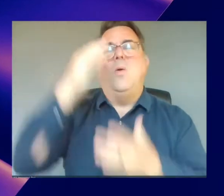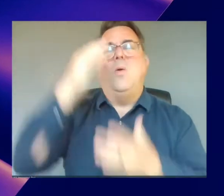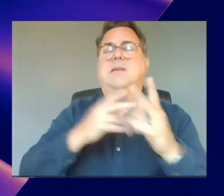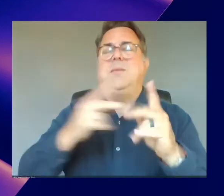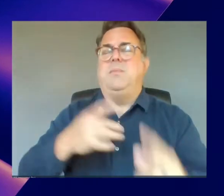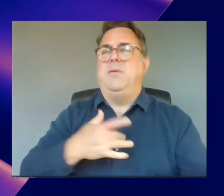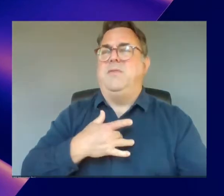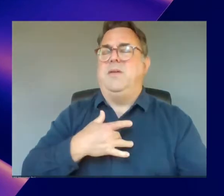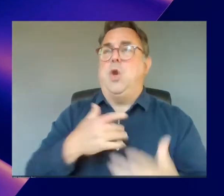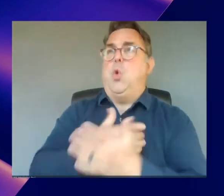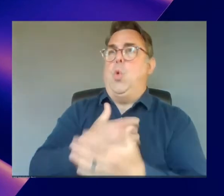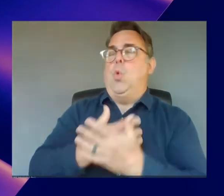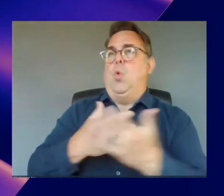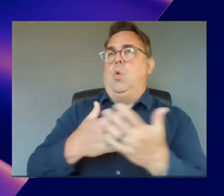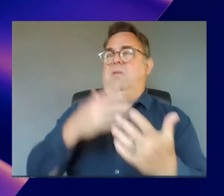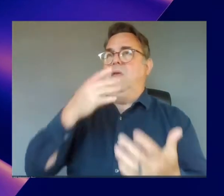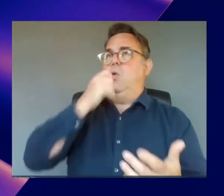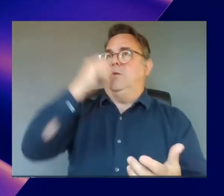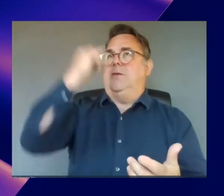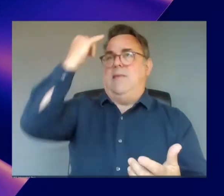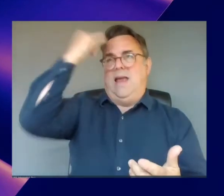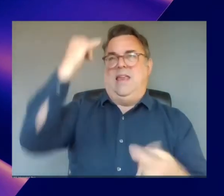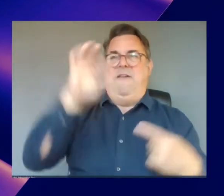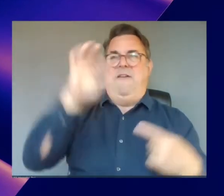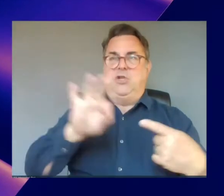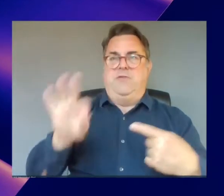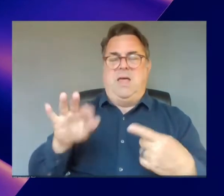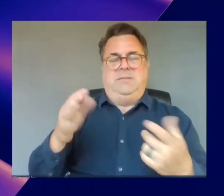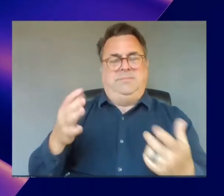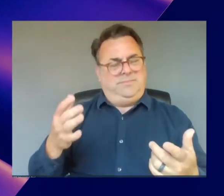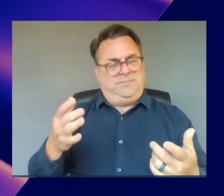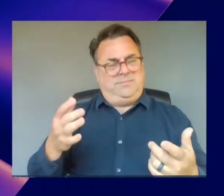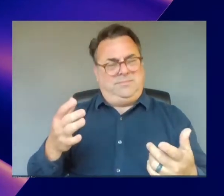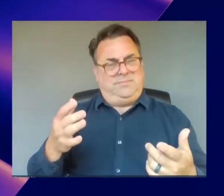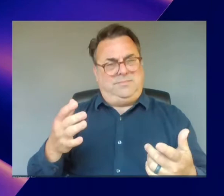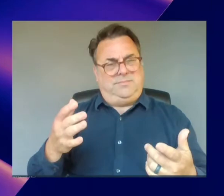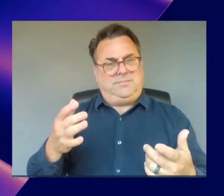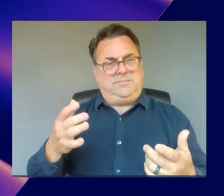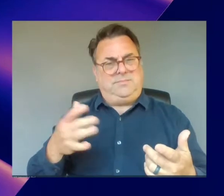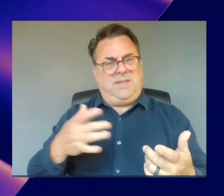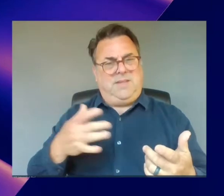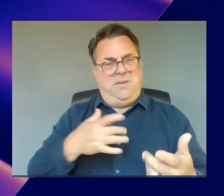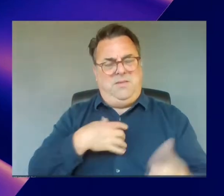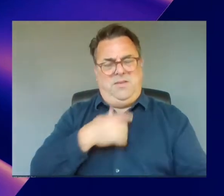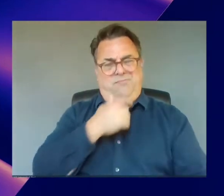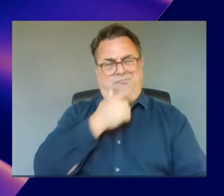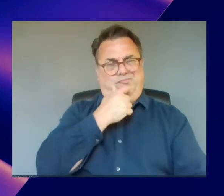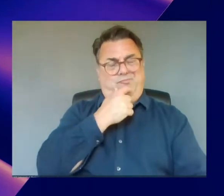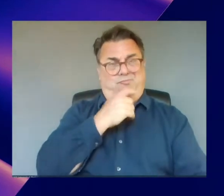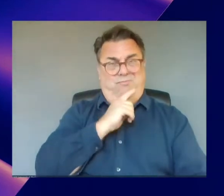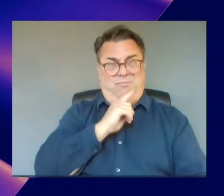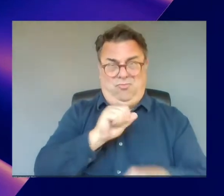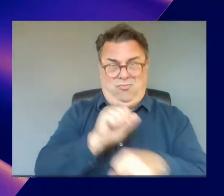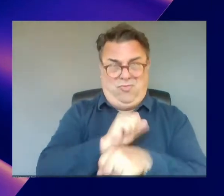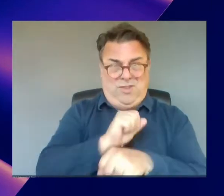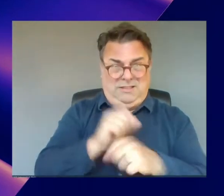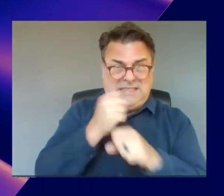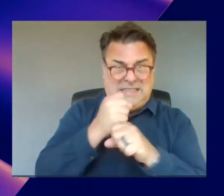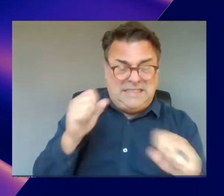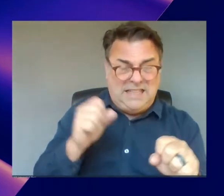new to this concept of using feature flags and they might be maybe a little skeptical. They're not sure, is it really safe to be using this?